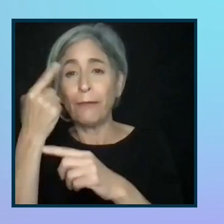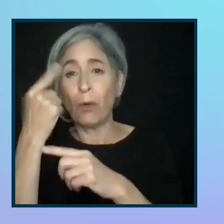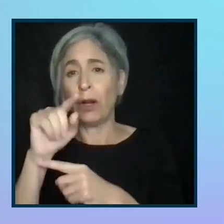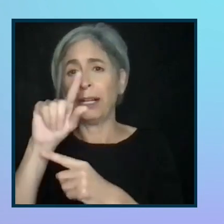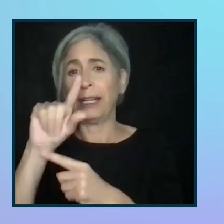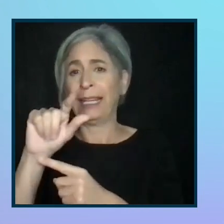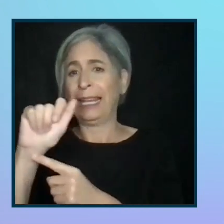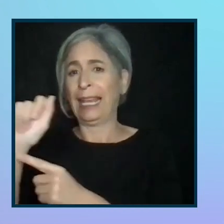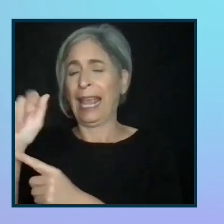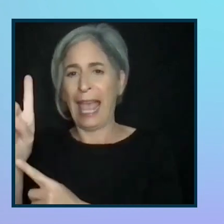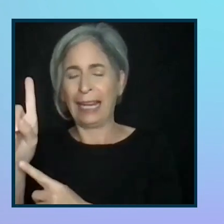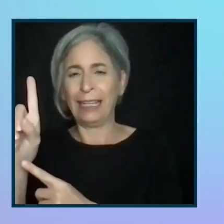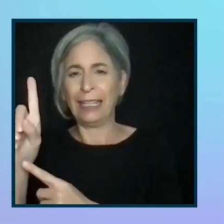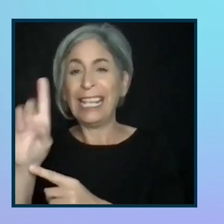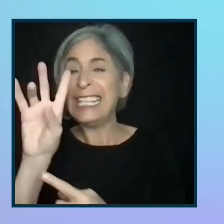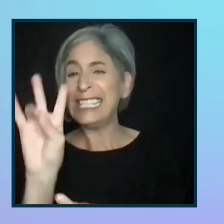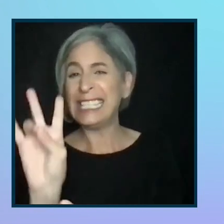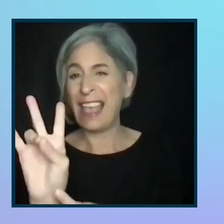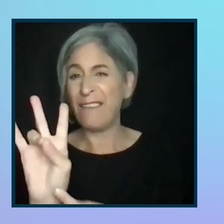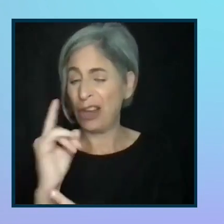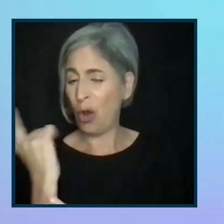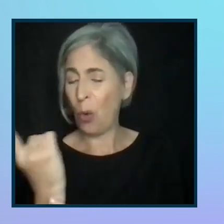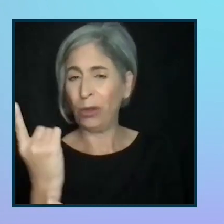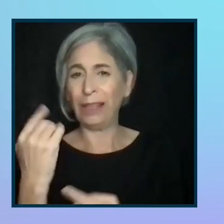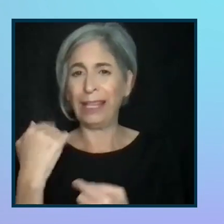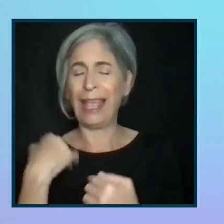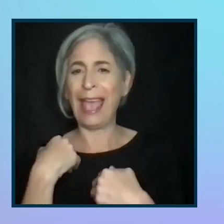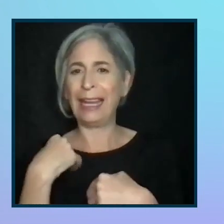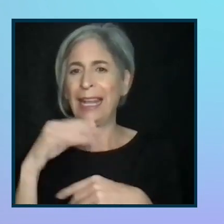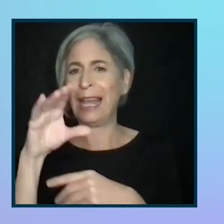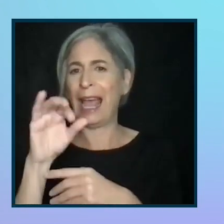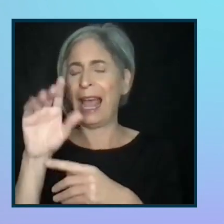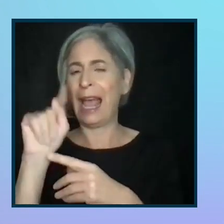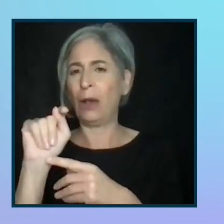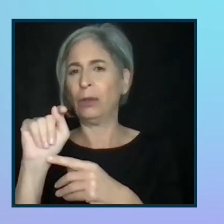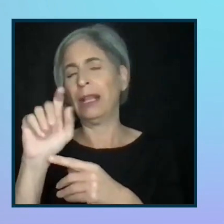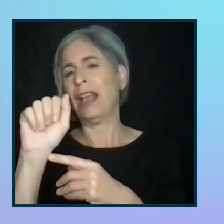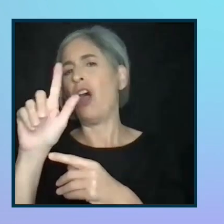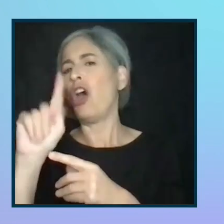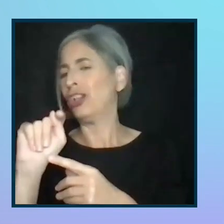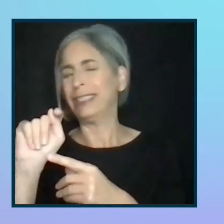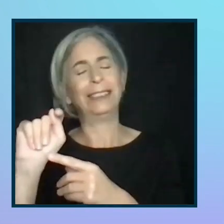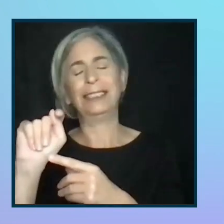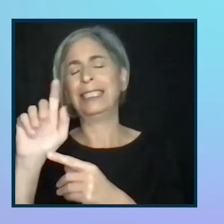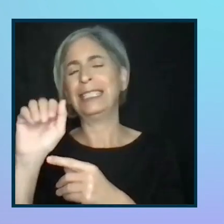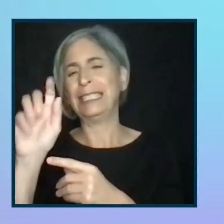only seven of them actually contained out text. And one of those out text descriptions